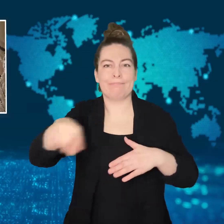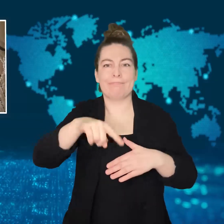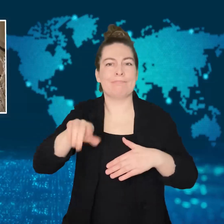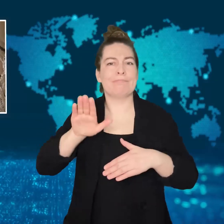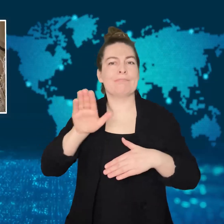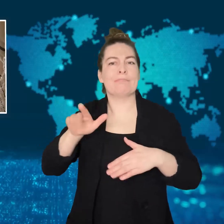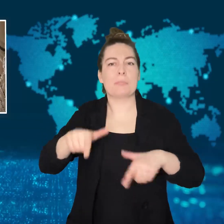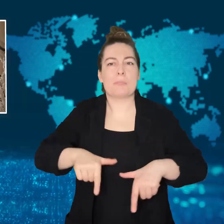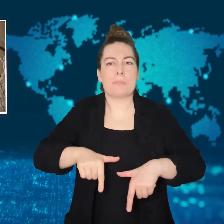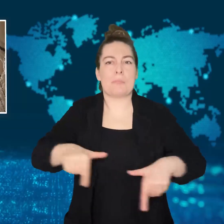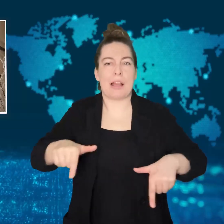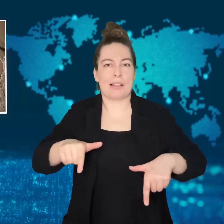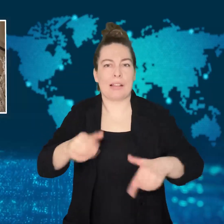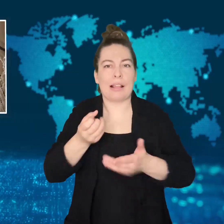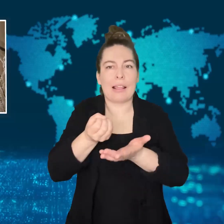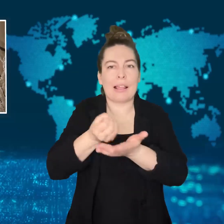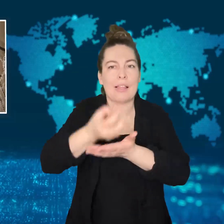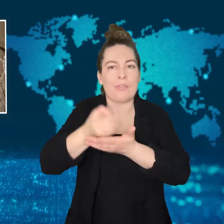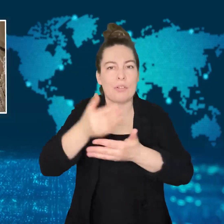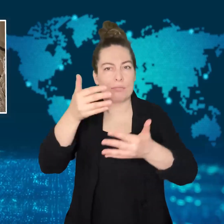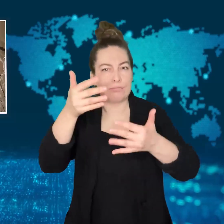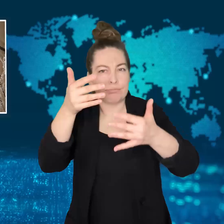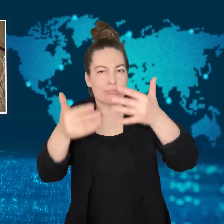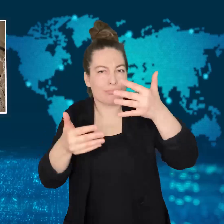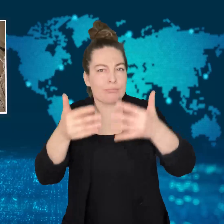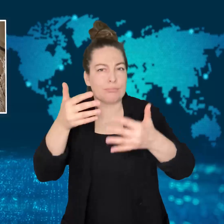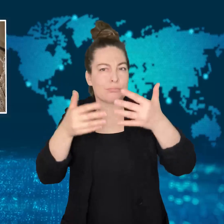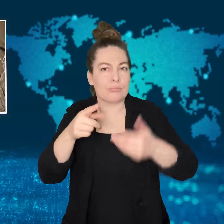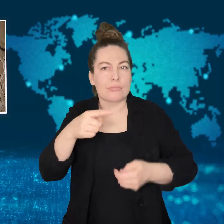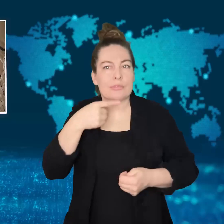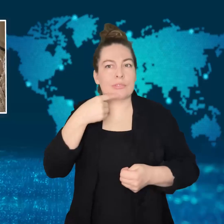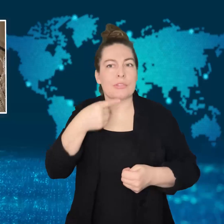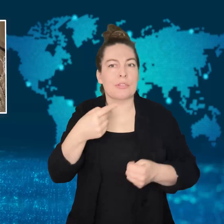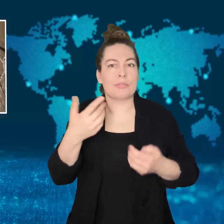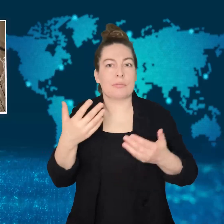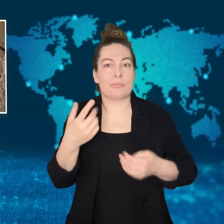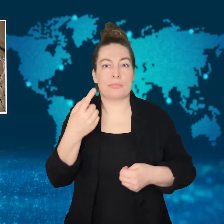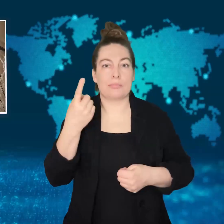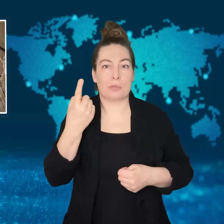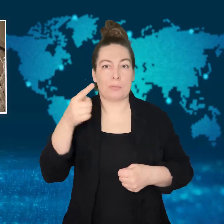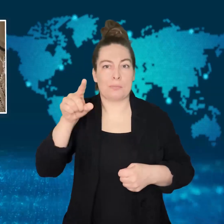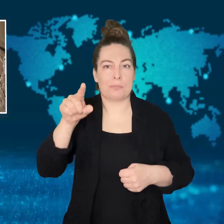the rice saying it is "old rice"